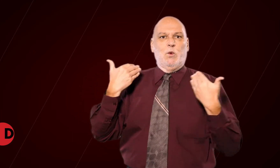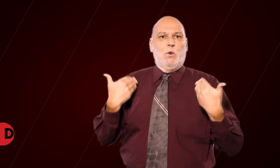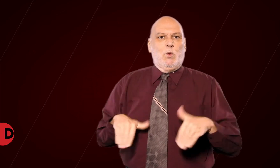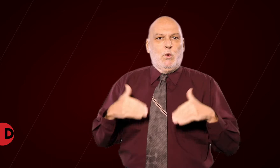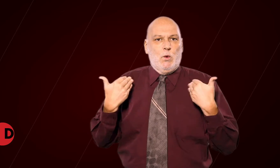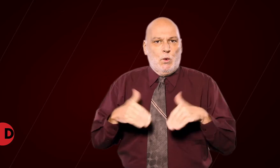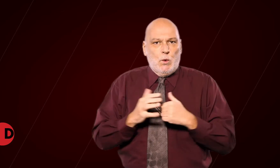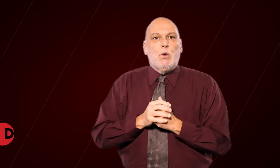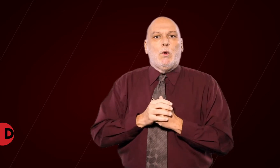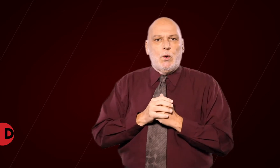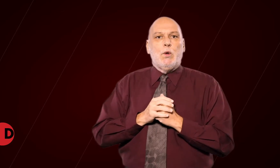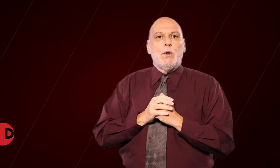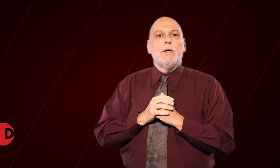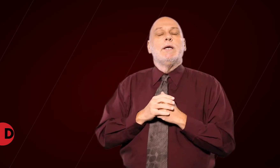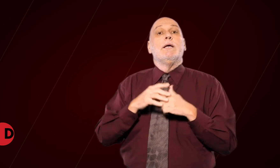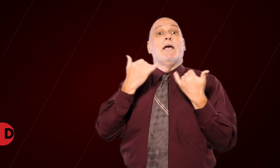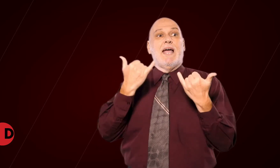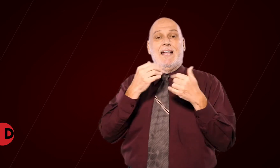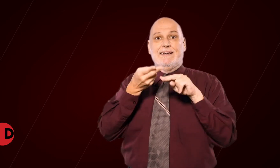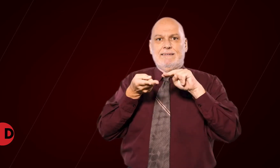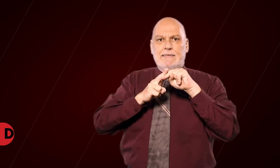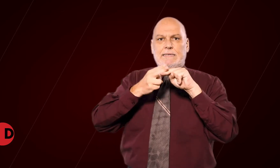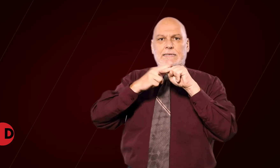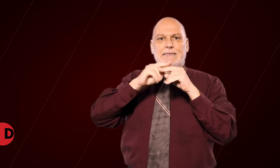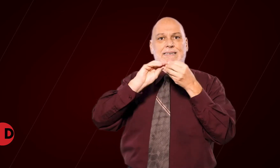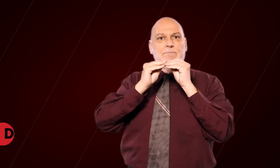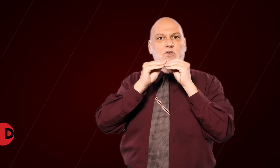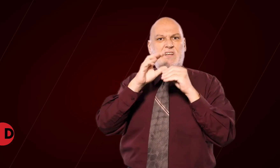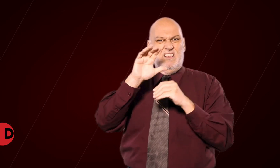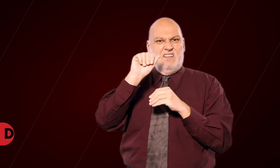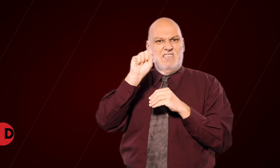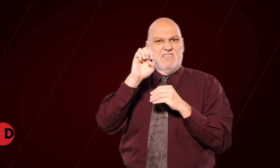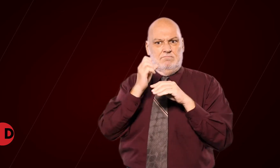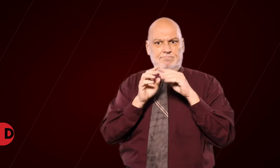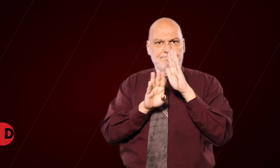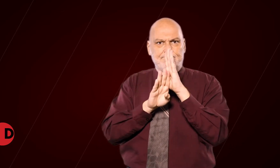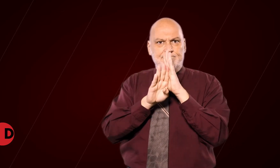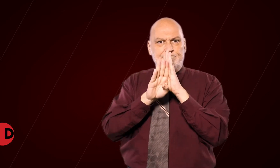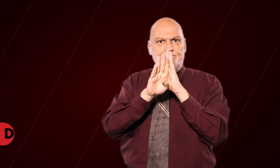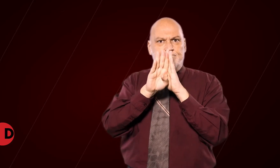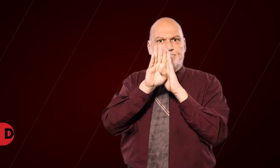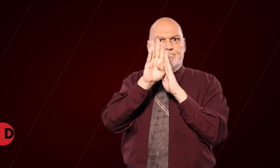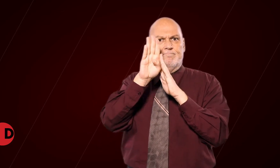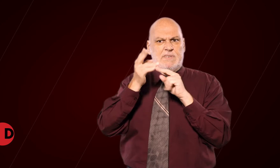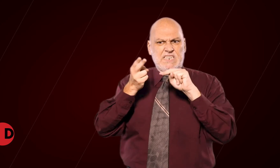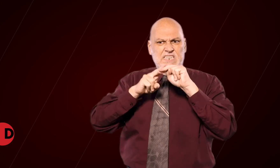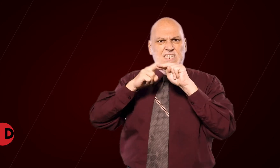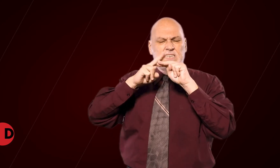we have entered the second wave of COVID-19.